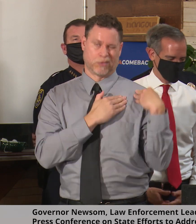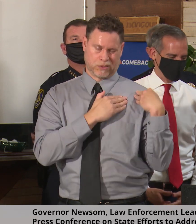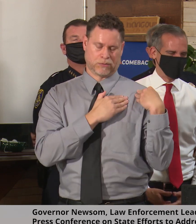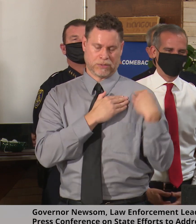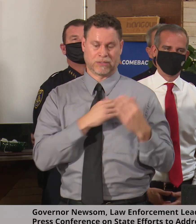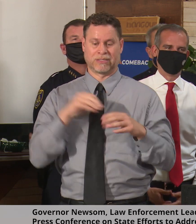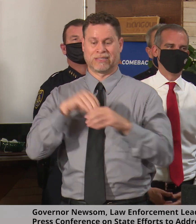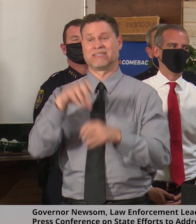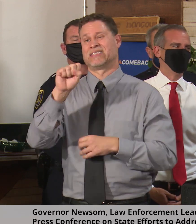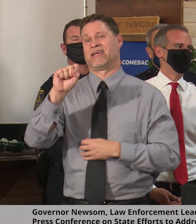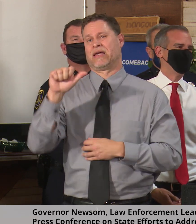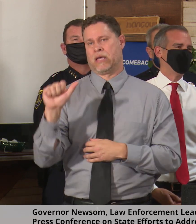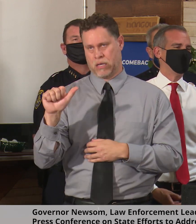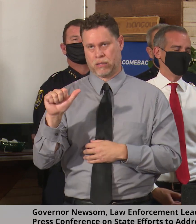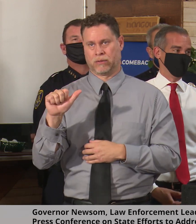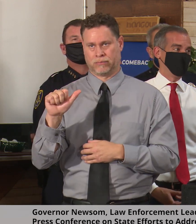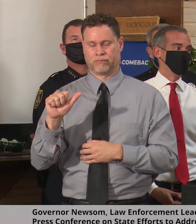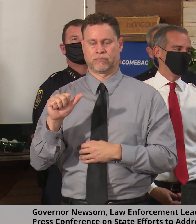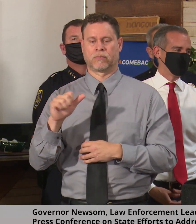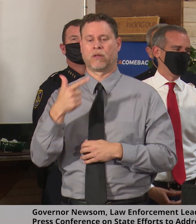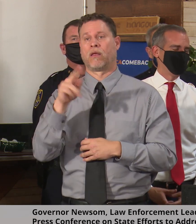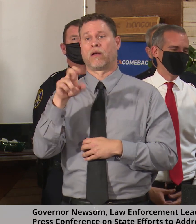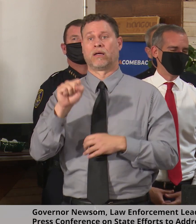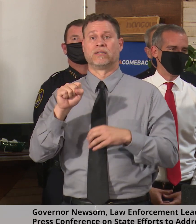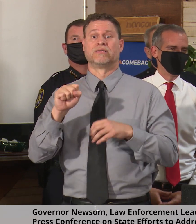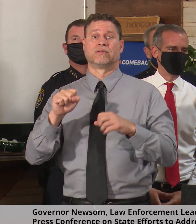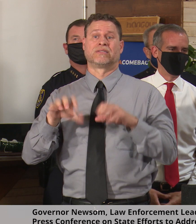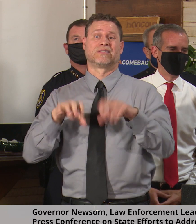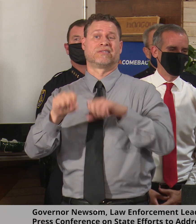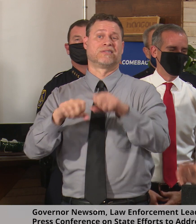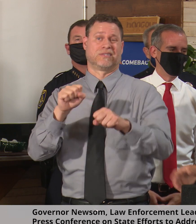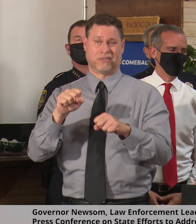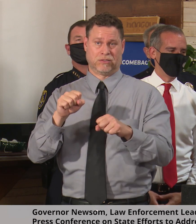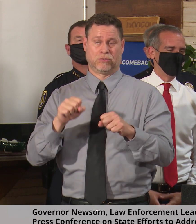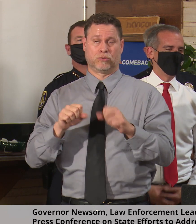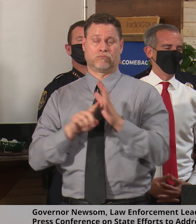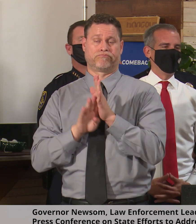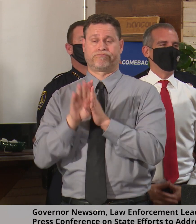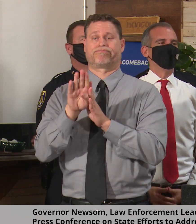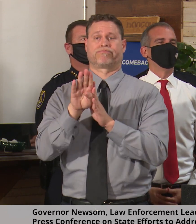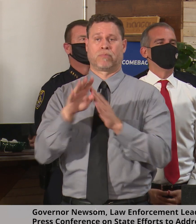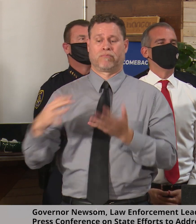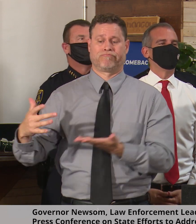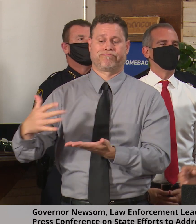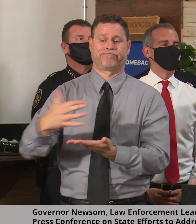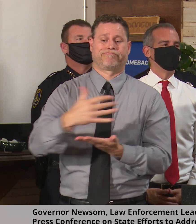in Santa Ana I know gun seizures are up. You know we're gathering a lot more and